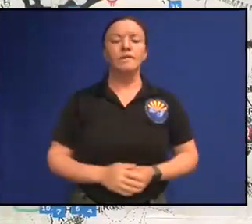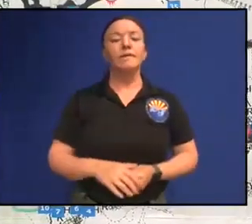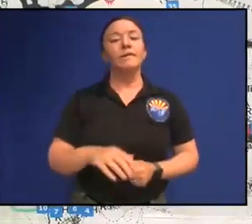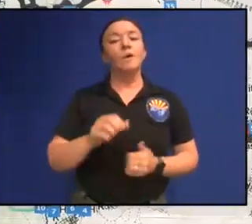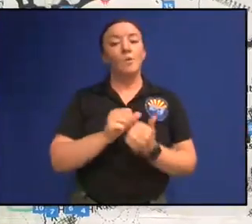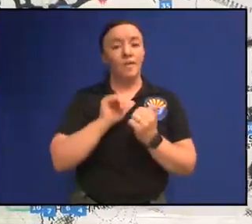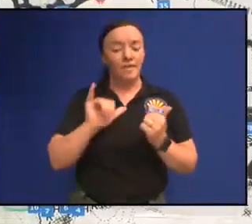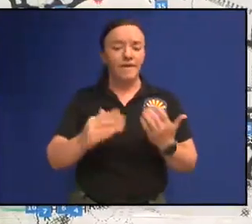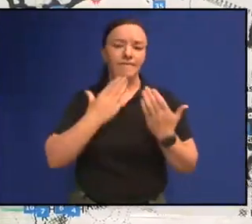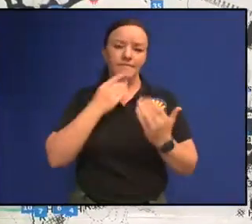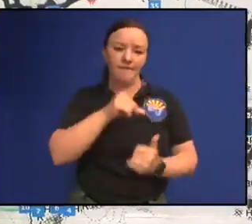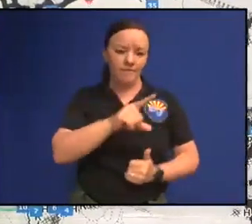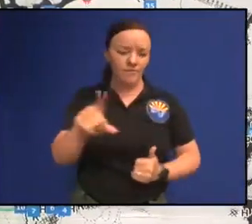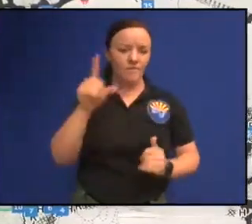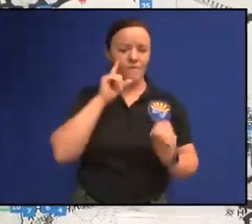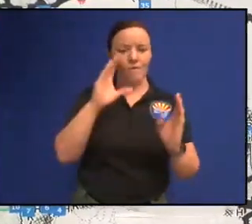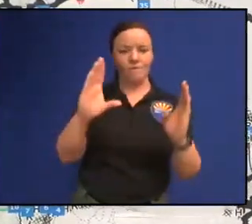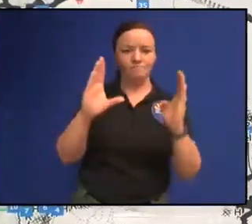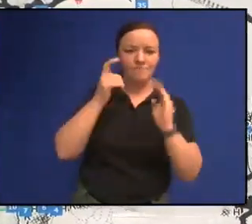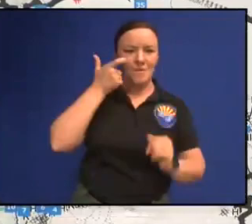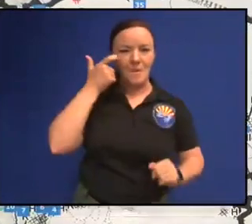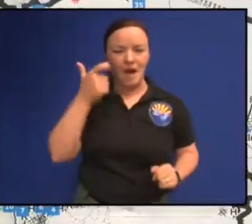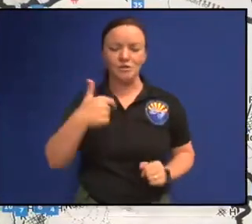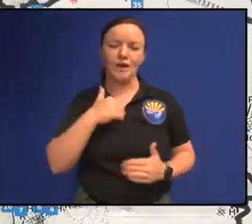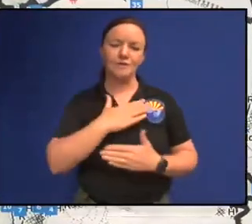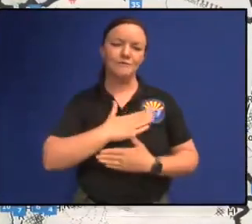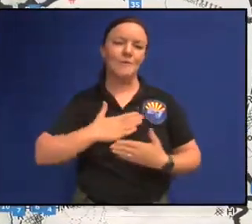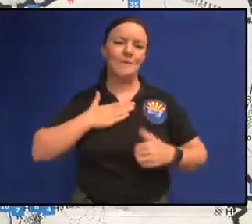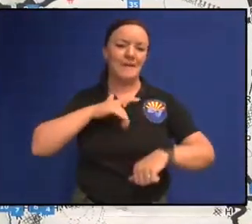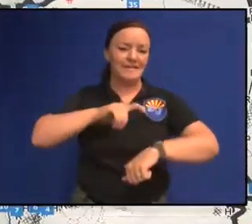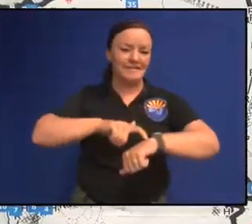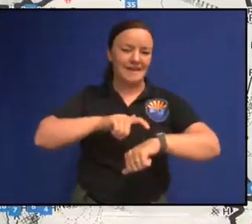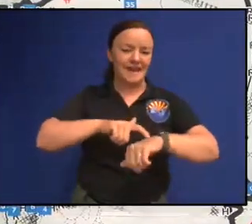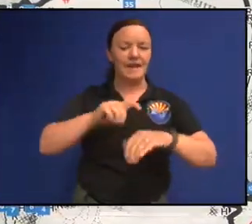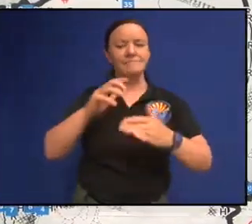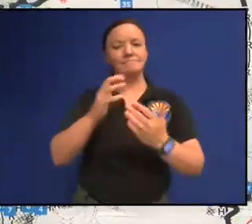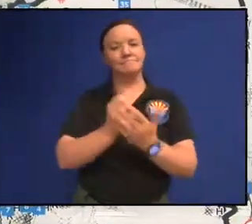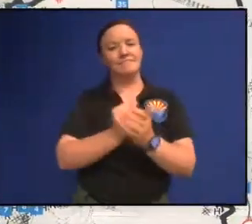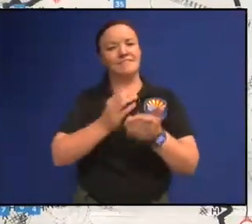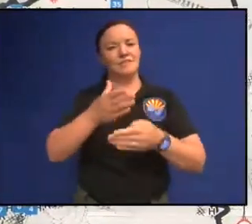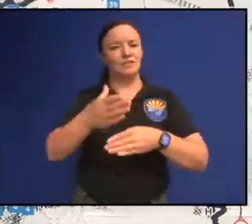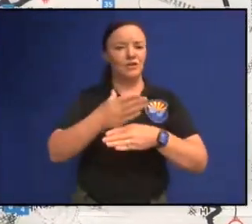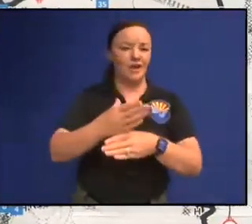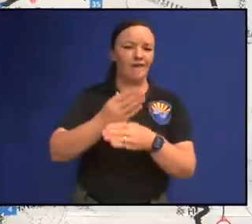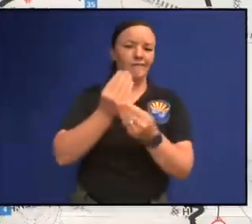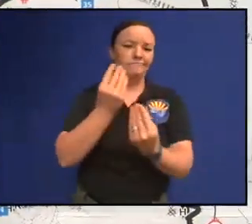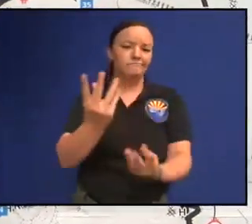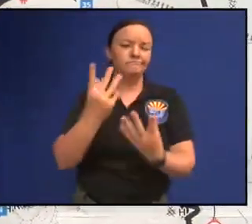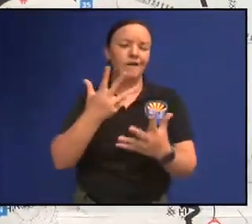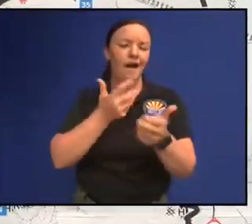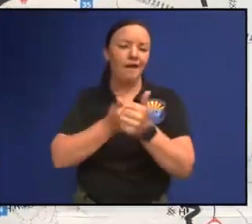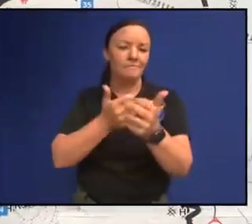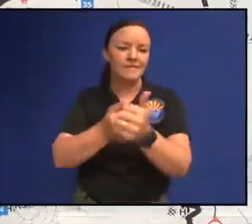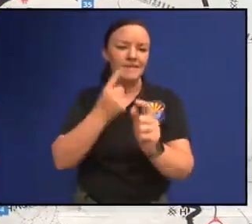I HAD A GOOD TIME HERE AS FAR AS BEING ABLE TO SHARE AND PROVIDE THE UPDATES AND INFORMATION TO YOU FOLKS. AND HOPEFULLY I WAS ABLE TO HELP EDUCATE AND PROVIDE A